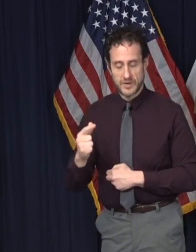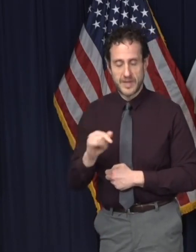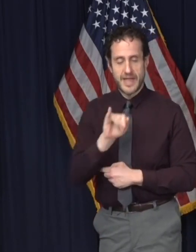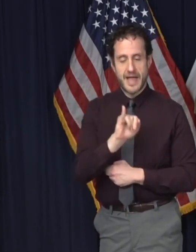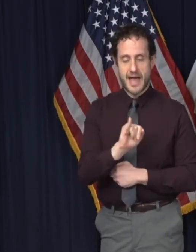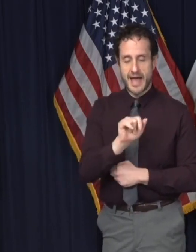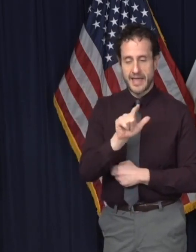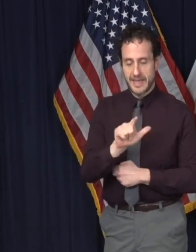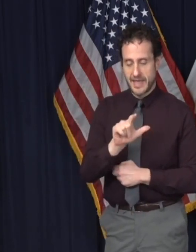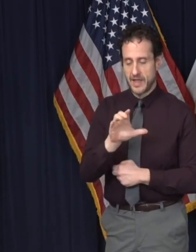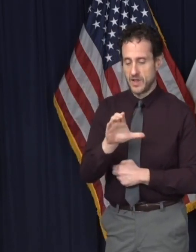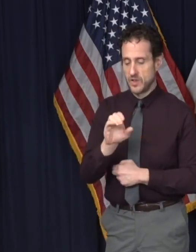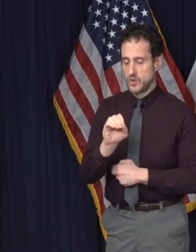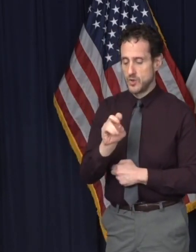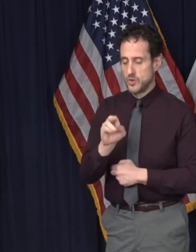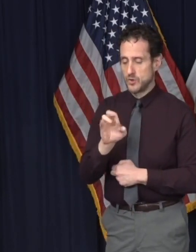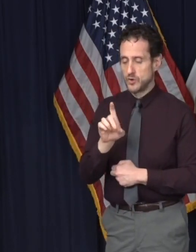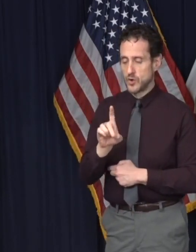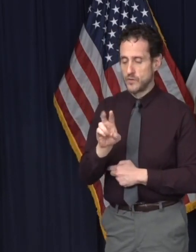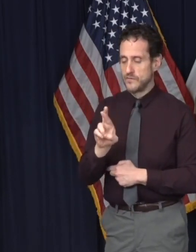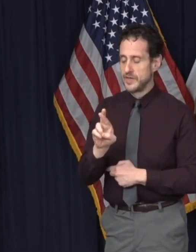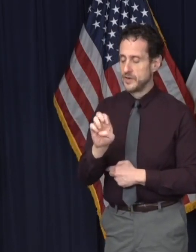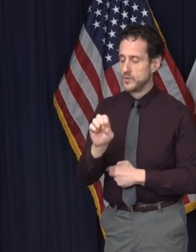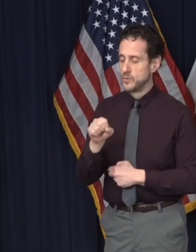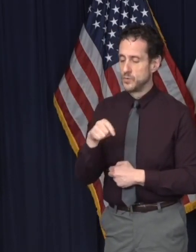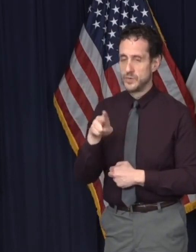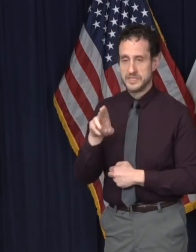DO AND THAT'S AT ILCOVIDRESPONSEFUND.ORG.